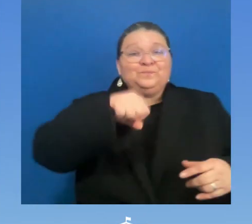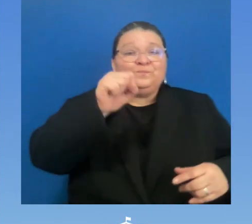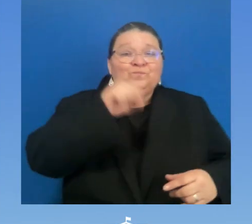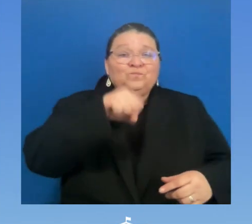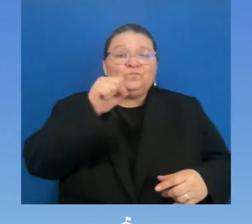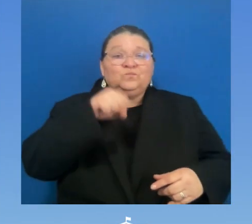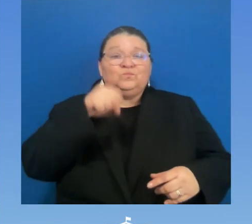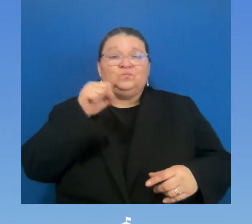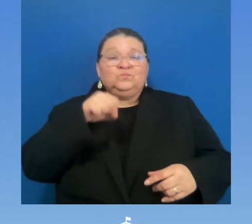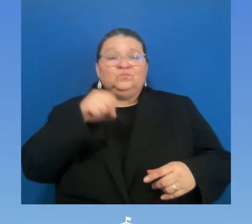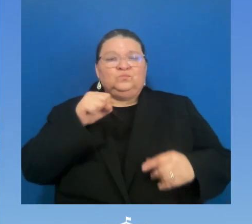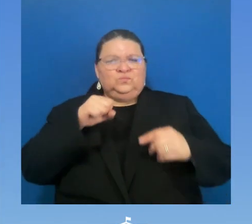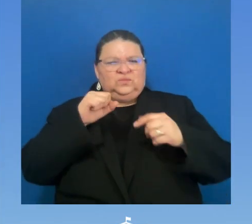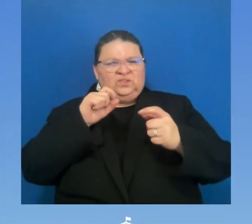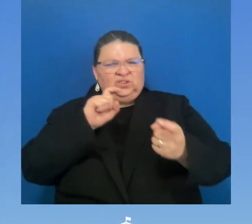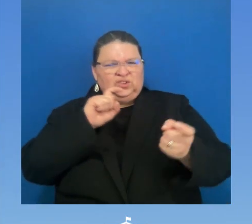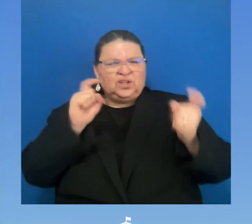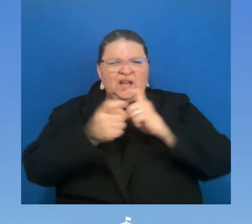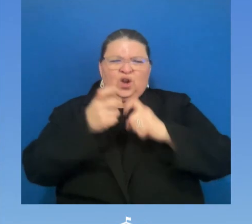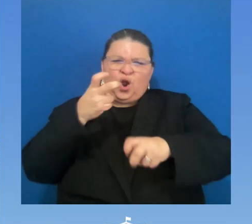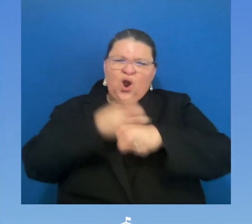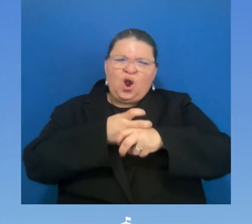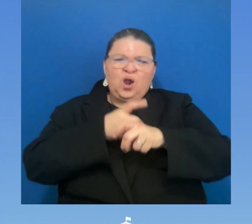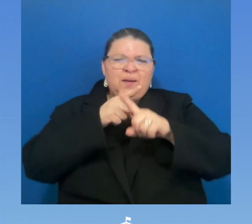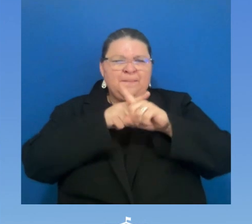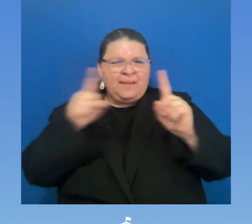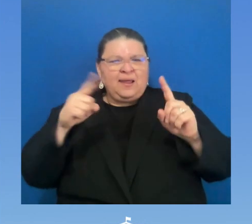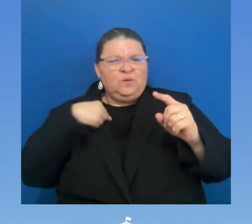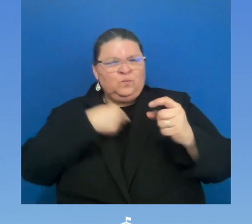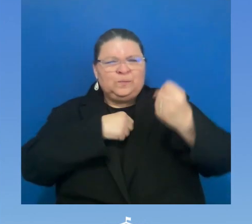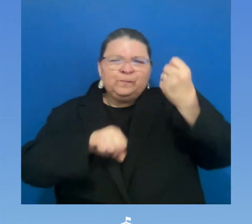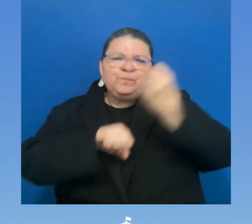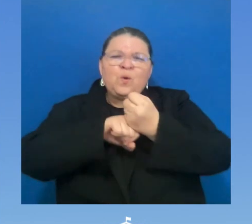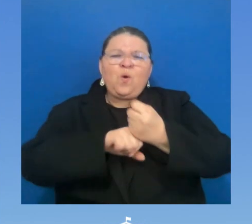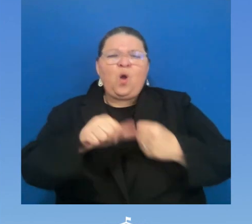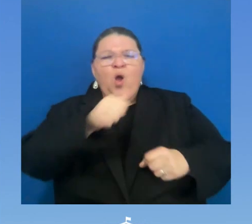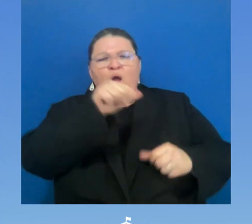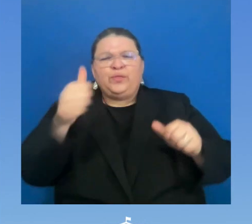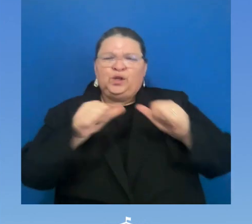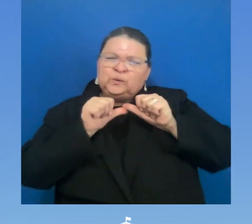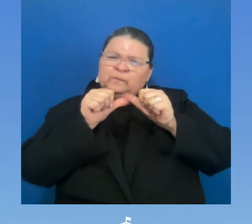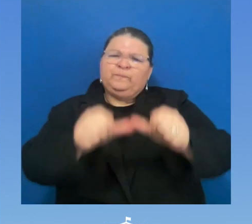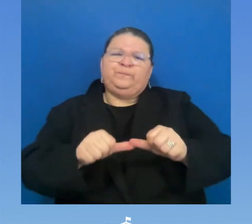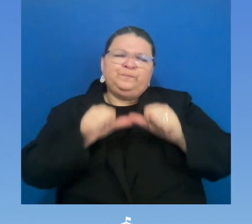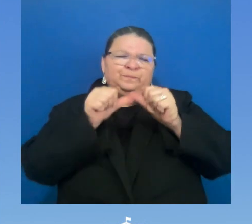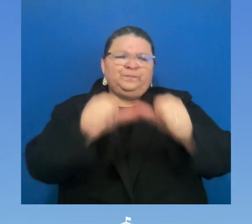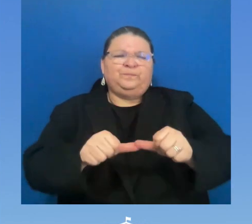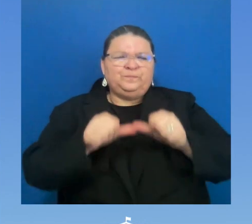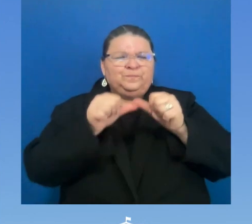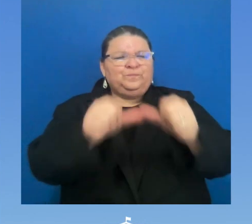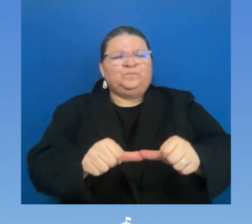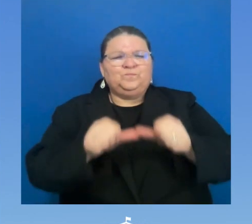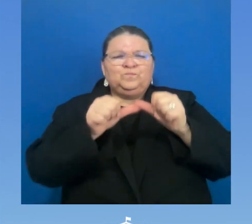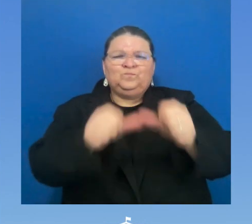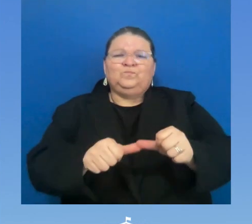The Vice President: Yeah. Ms. Purce: It's so evident that this progress is the result of women across generations.